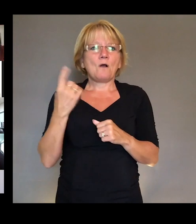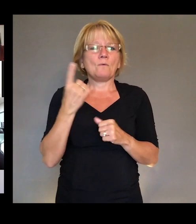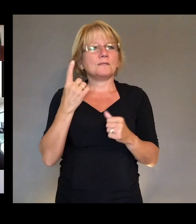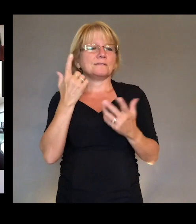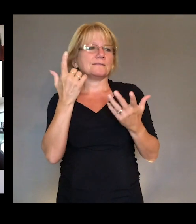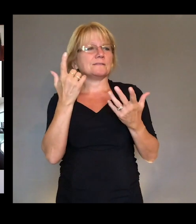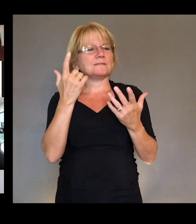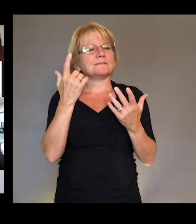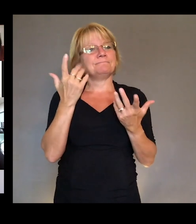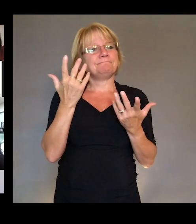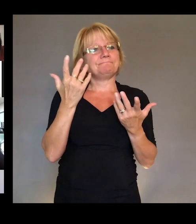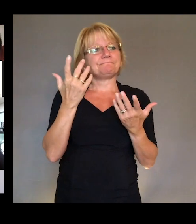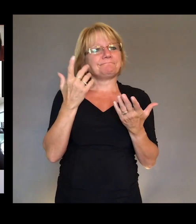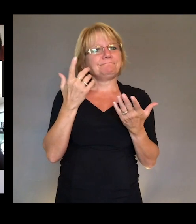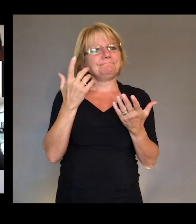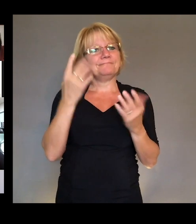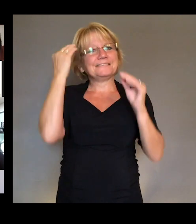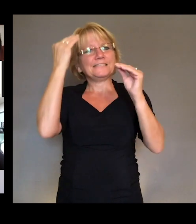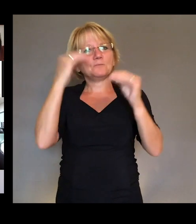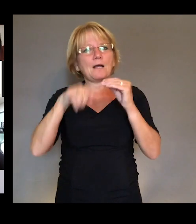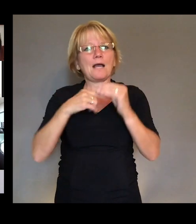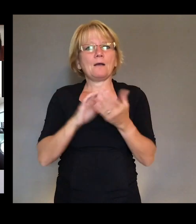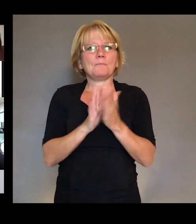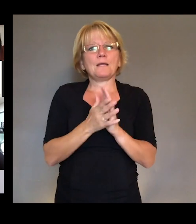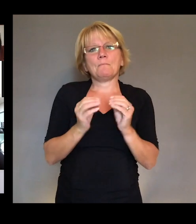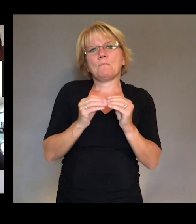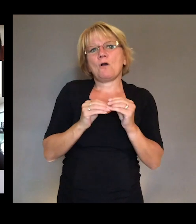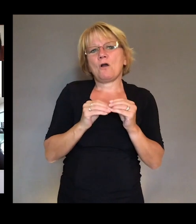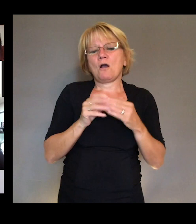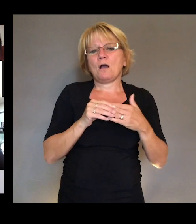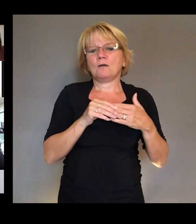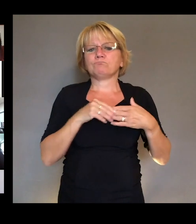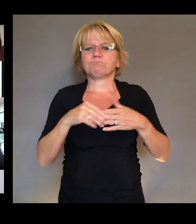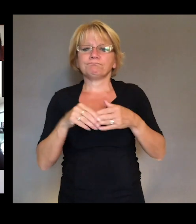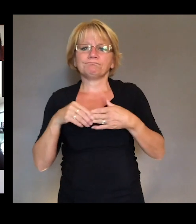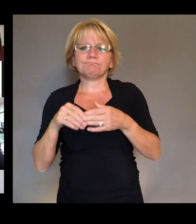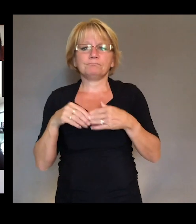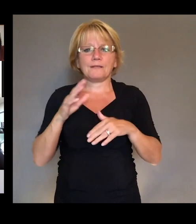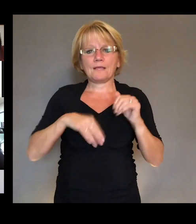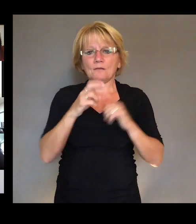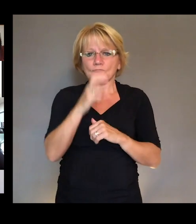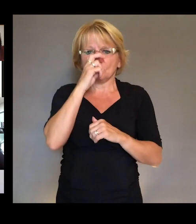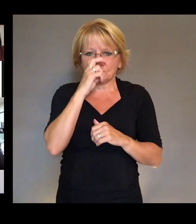about how we should all be more cool and like water rather than rigid.